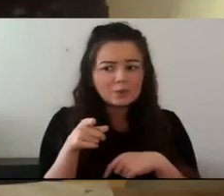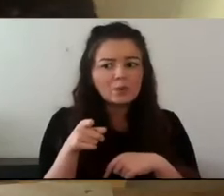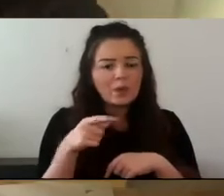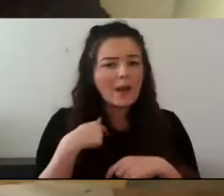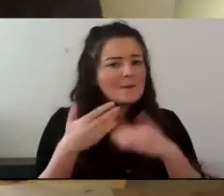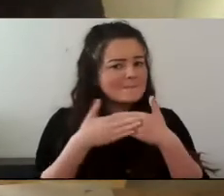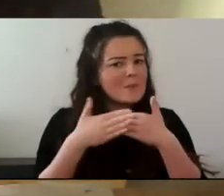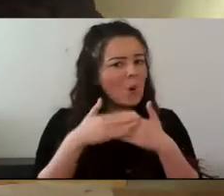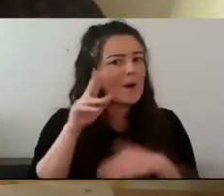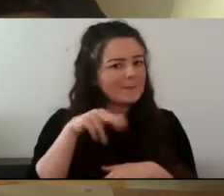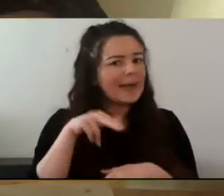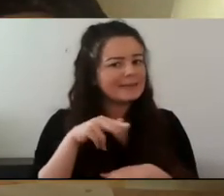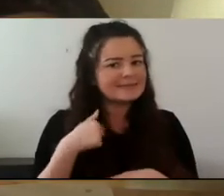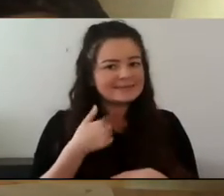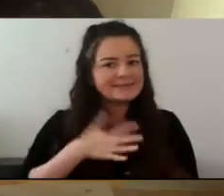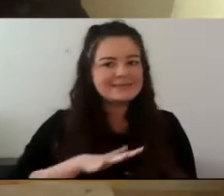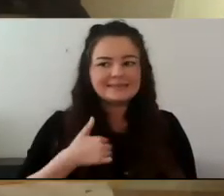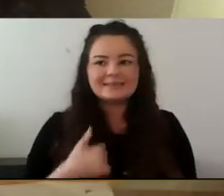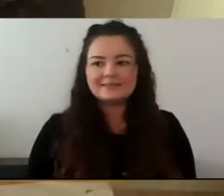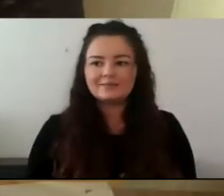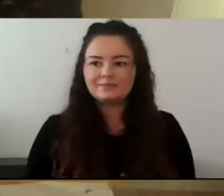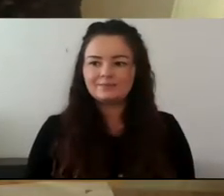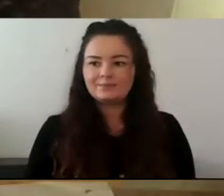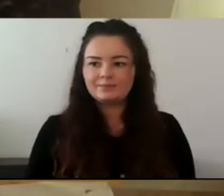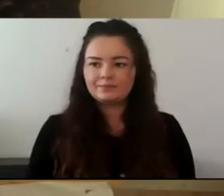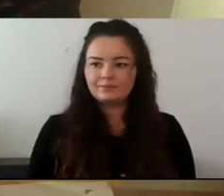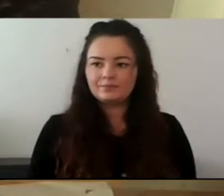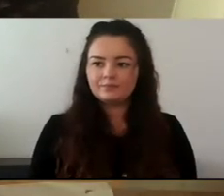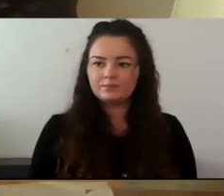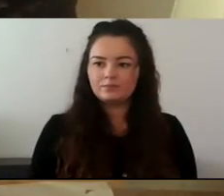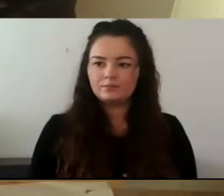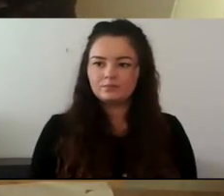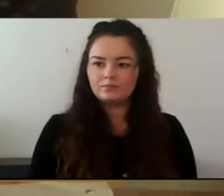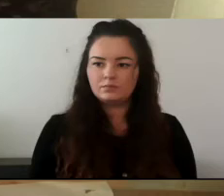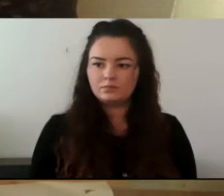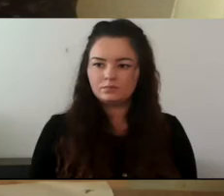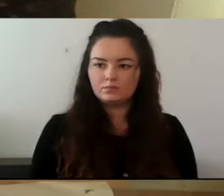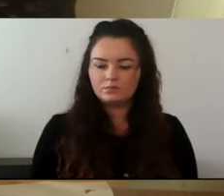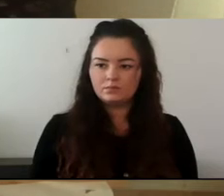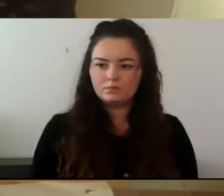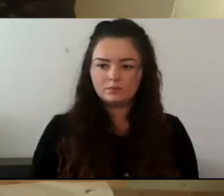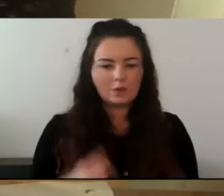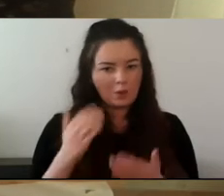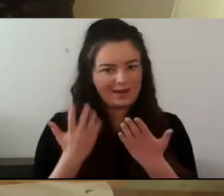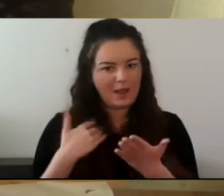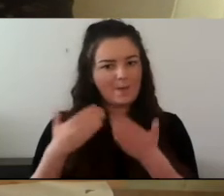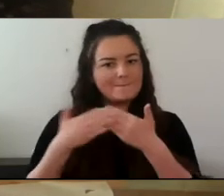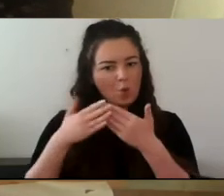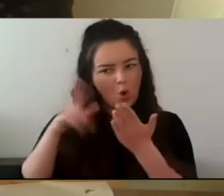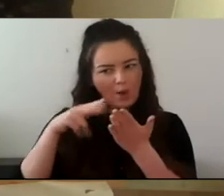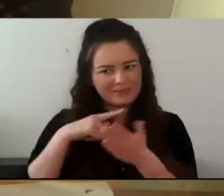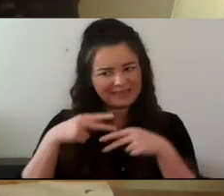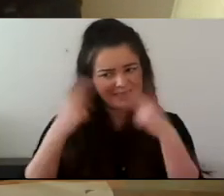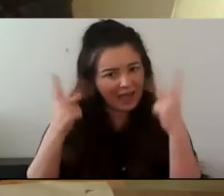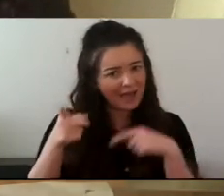a little bit more yellow on. I might need a bit more paint. Let's put some more on